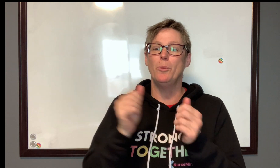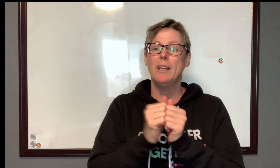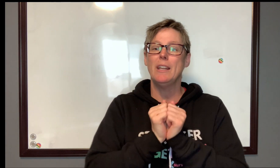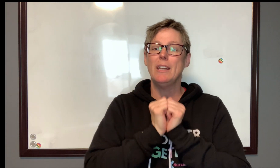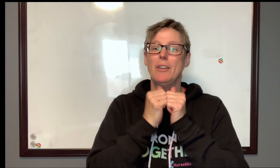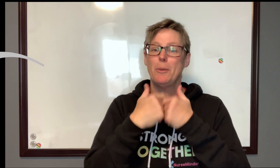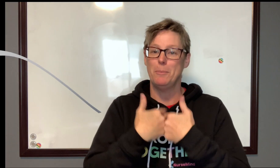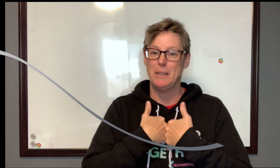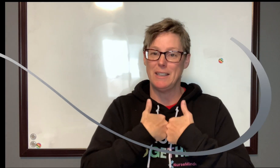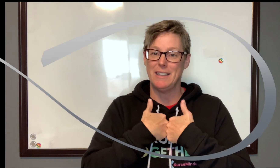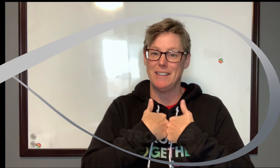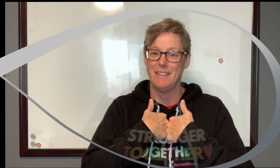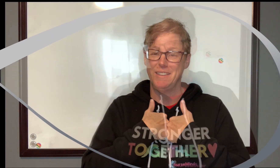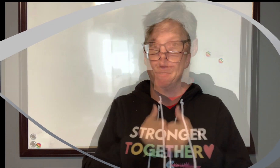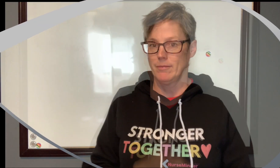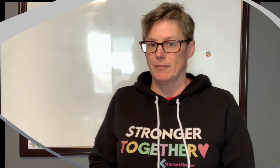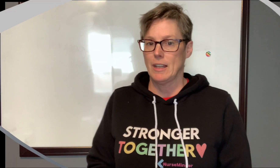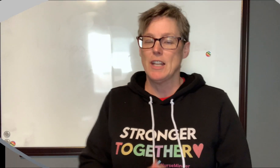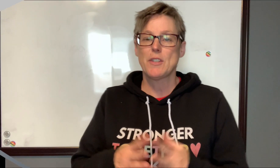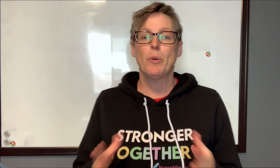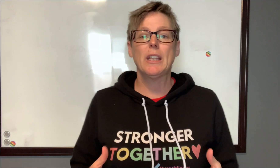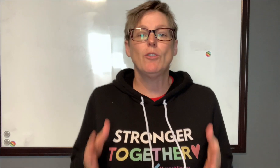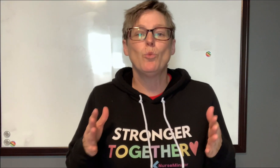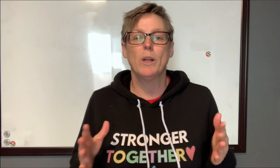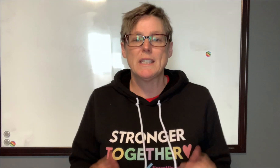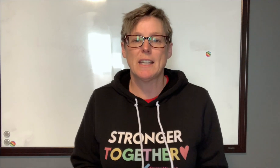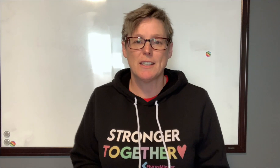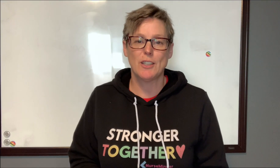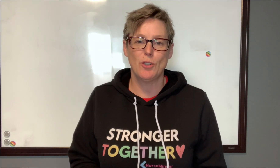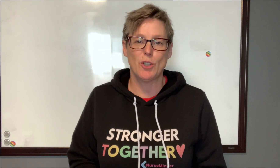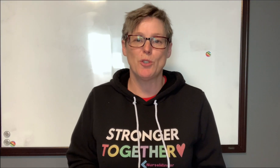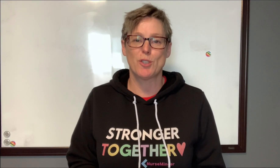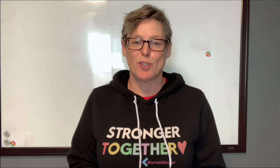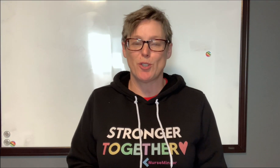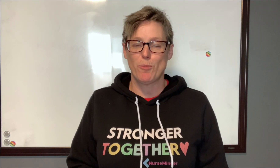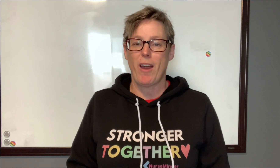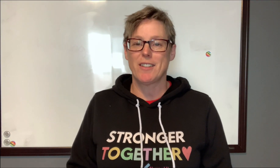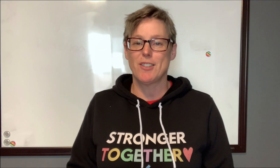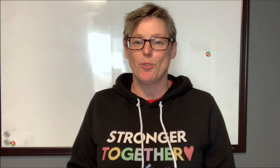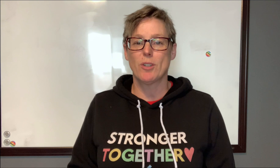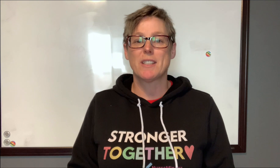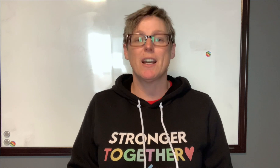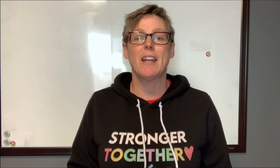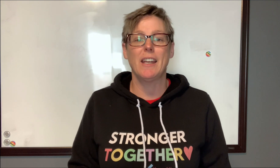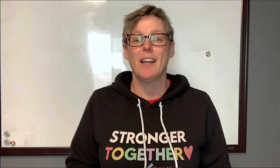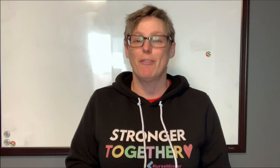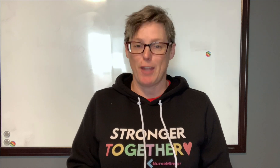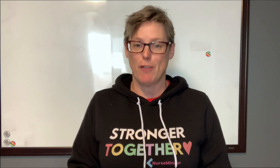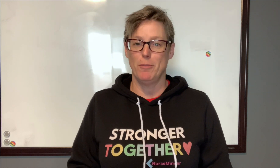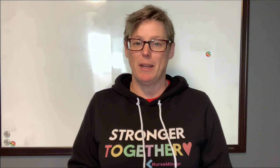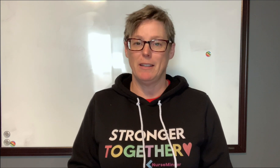with me so i want to give you one sentence that you can use to start to